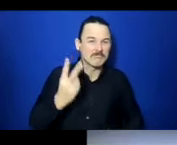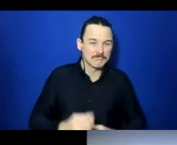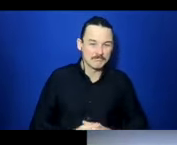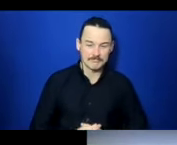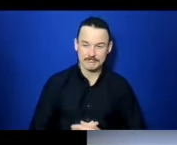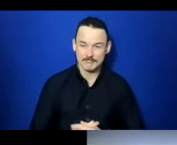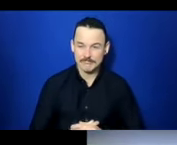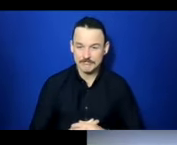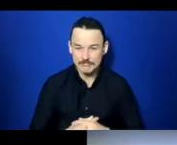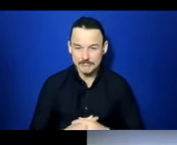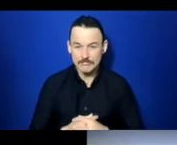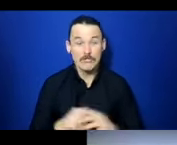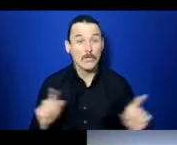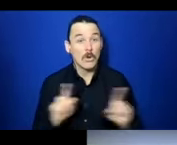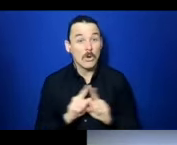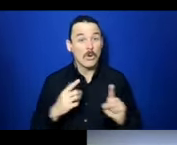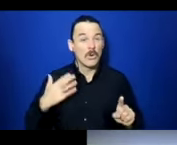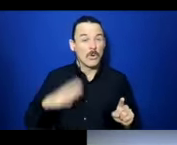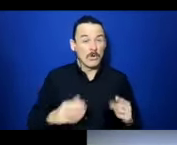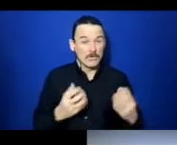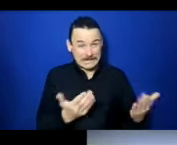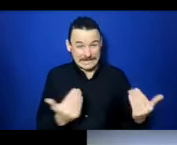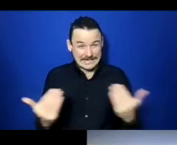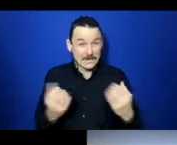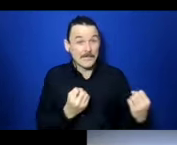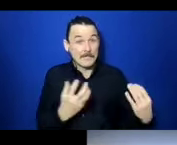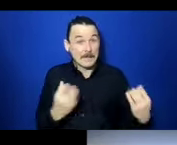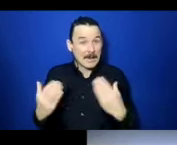We'd also like feedback on our on our webinars. We're always trying to improve